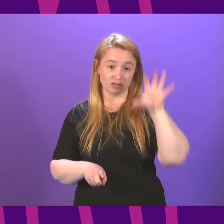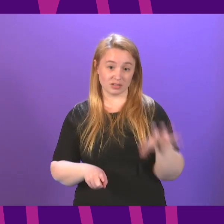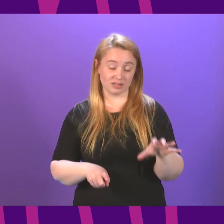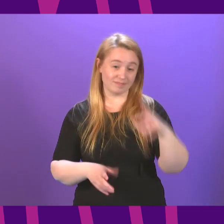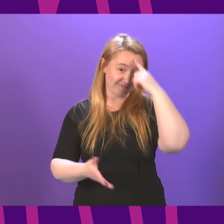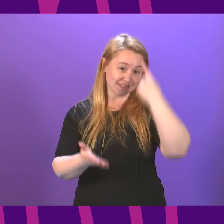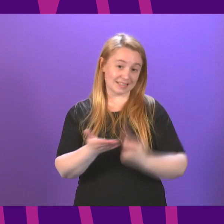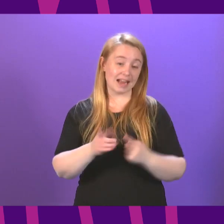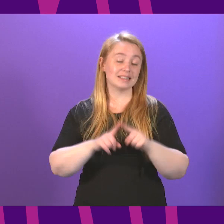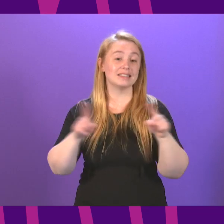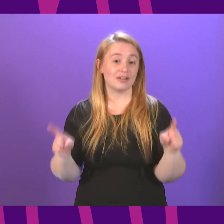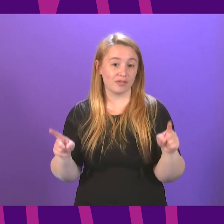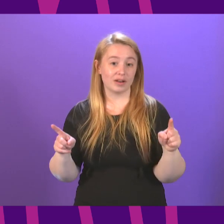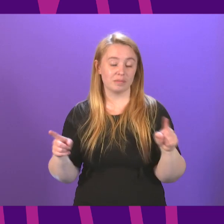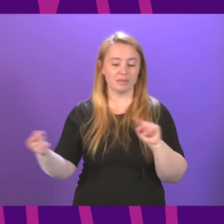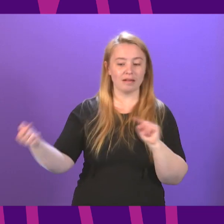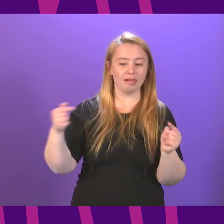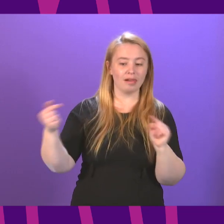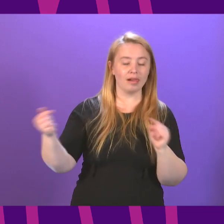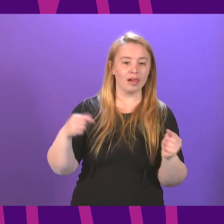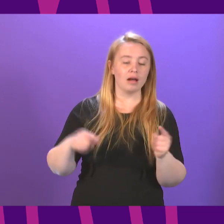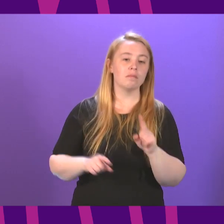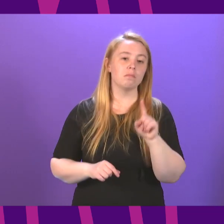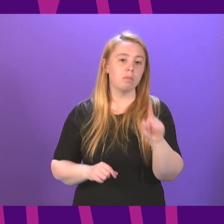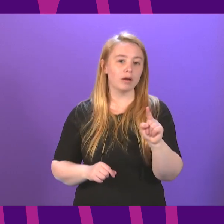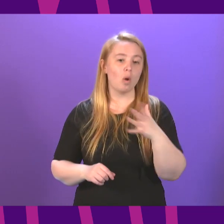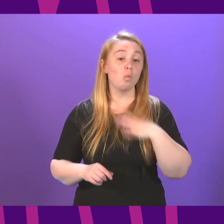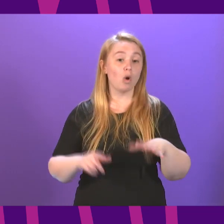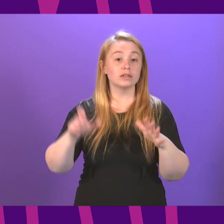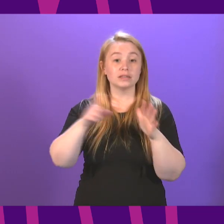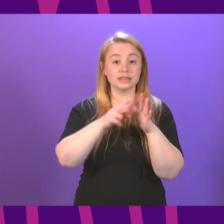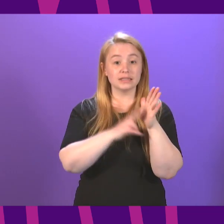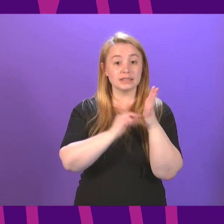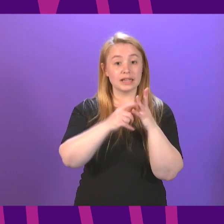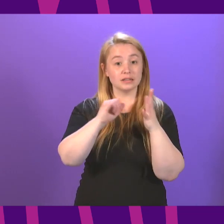have been controversies relating to that. We want to see the census happen on its renewed